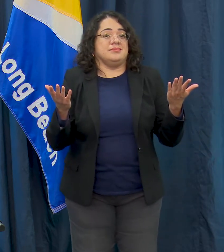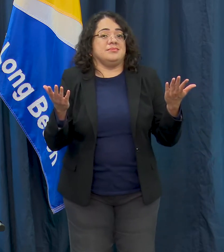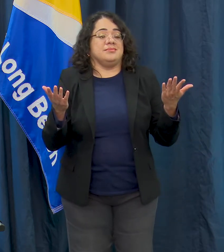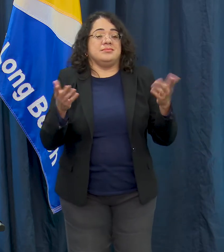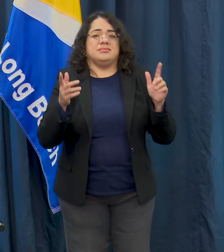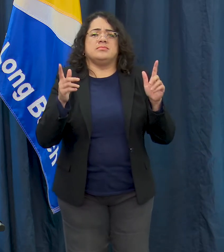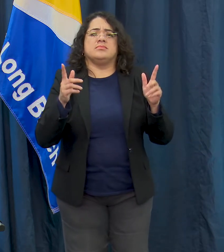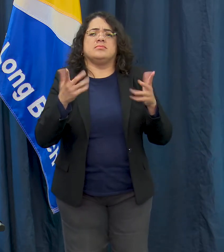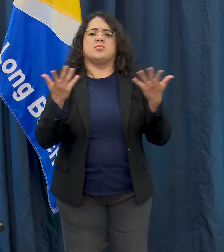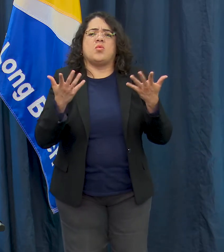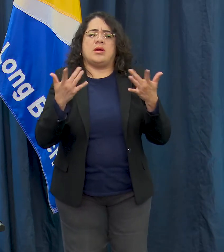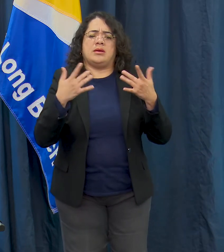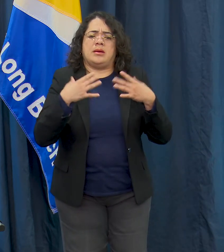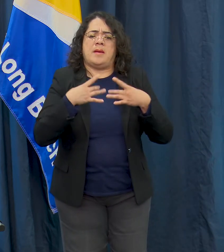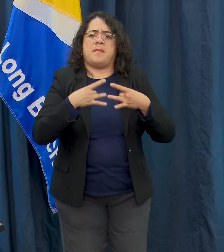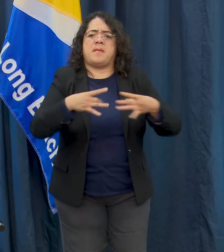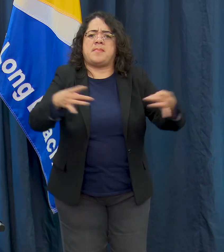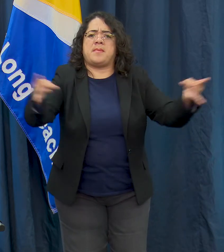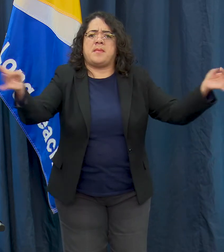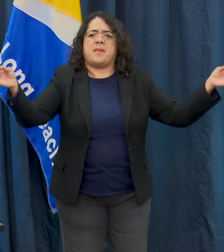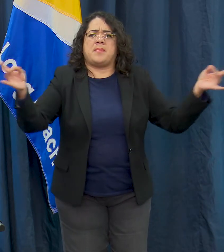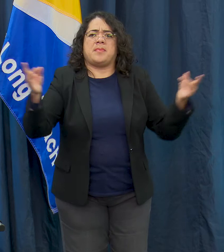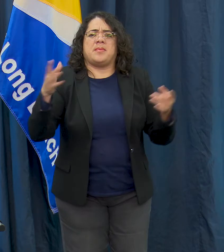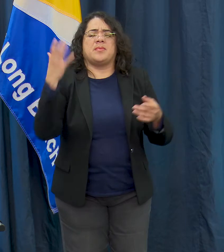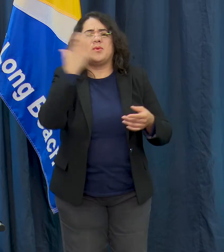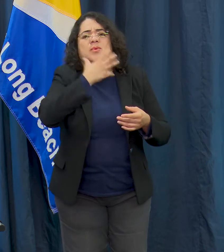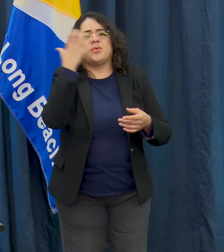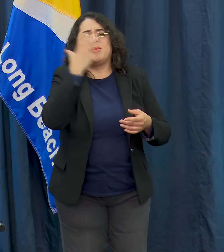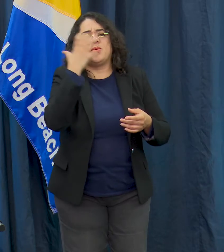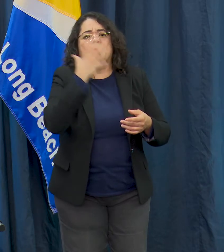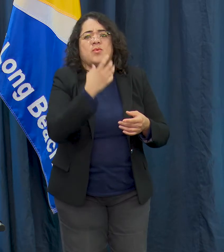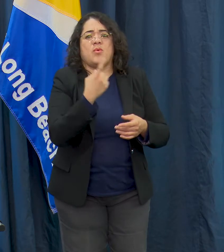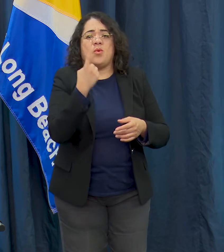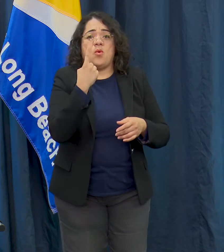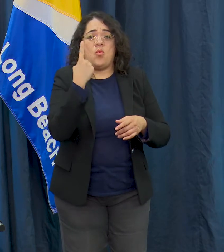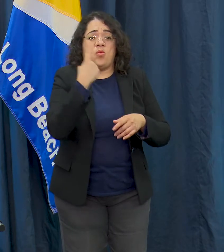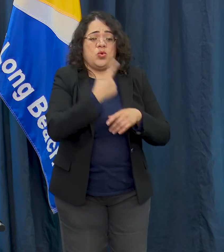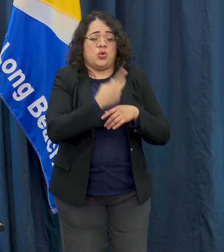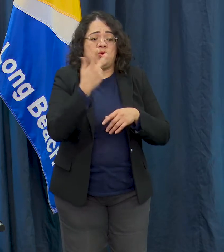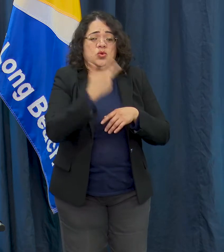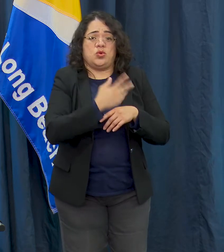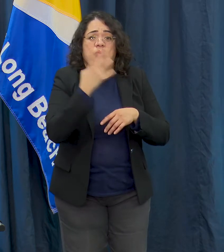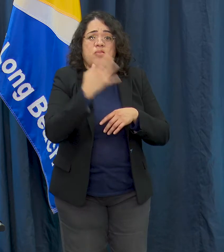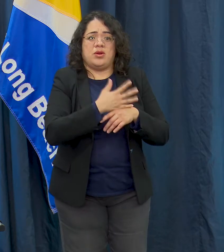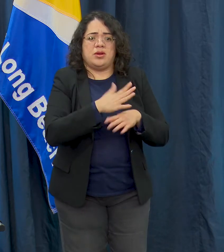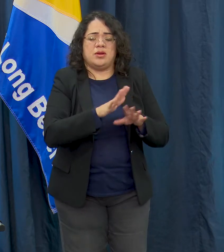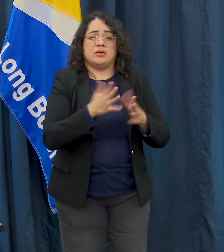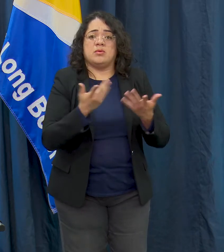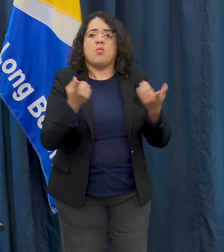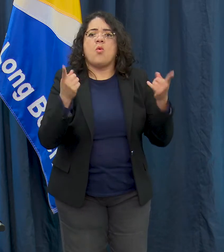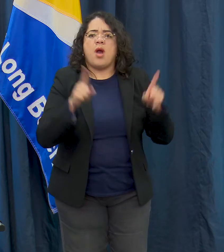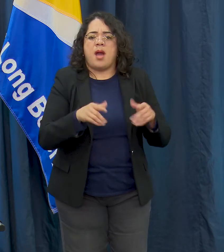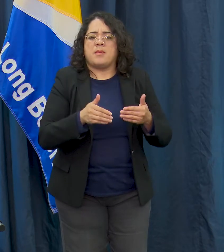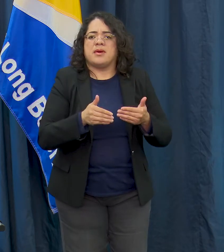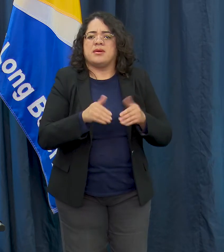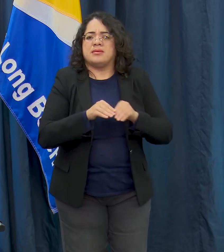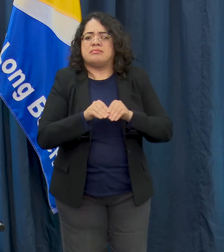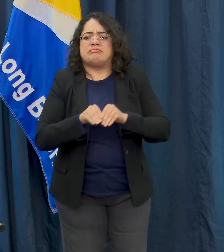transmission across the region just days after that and so we have to be very